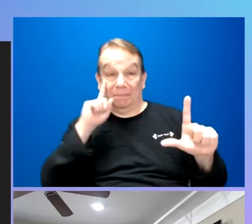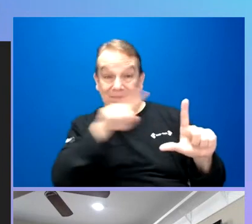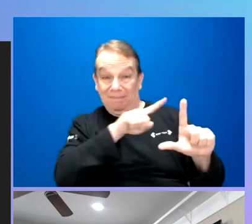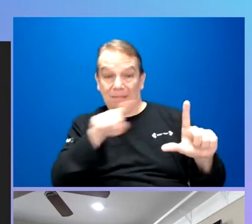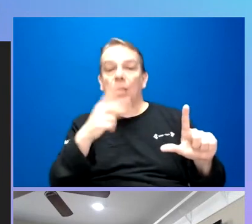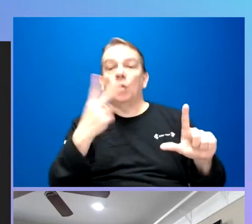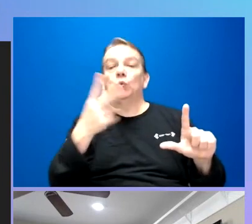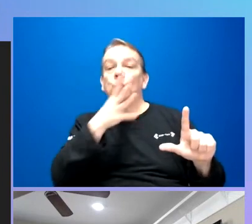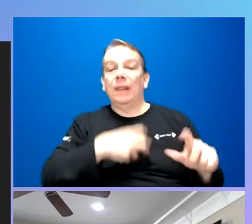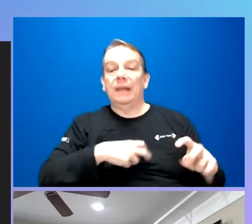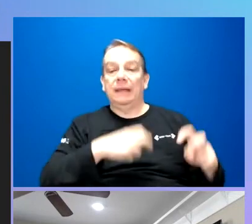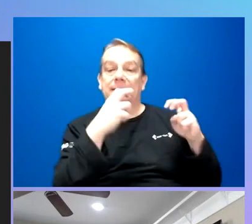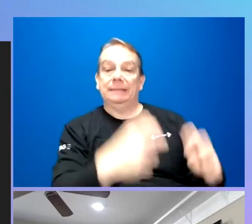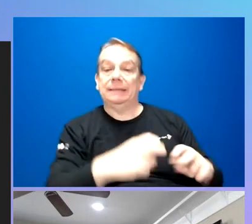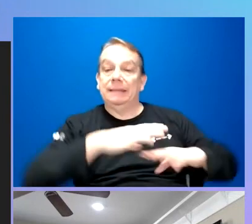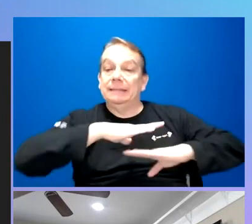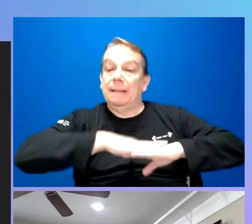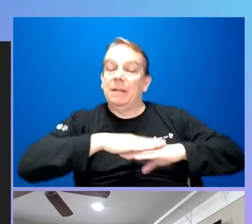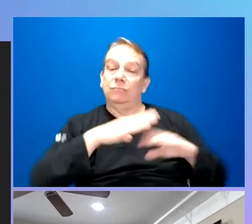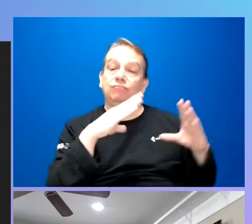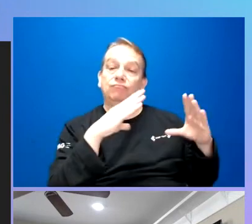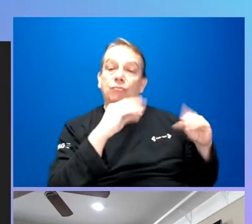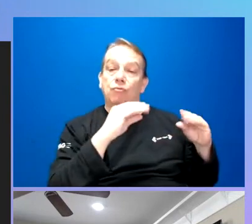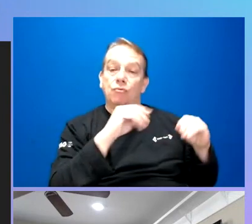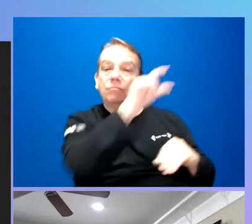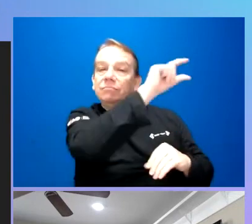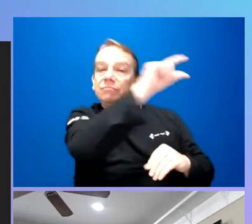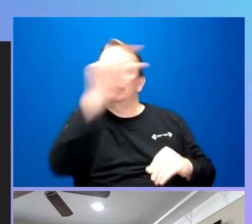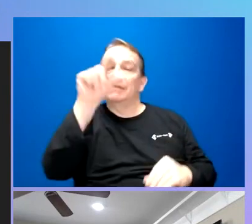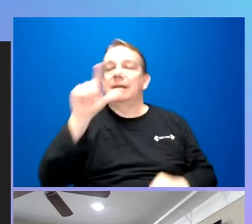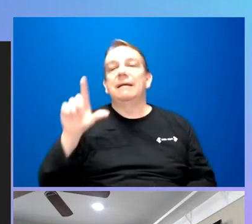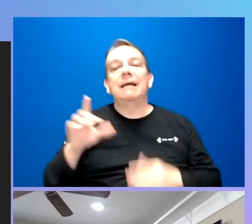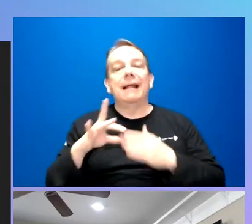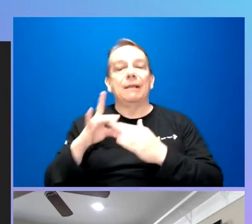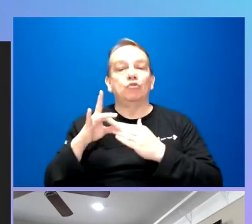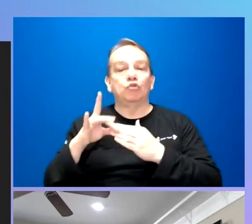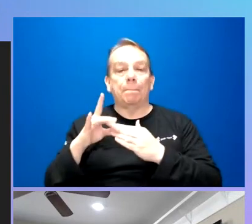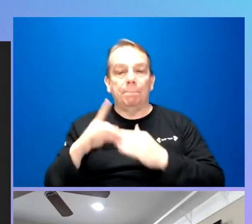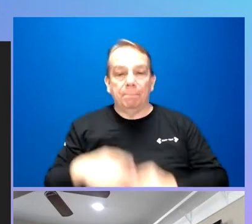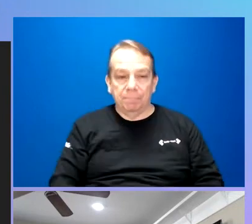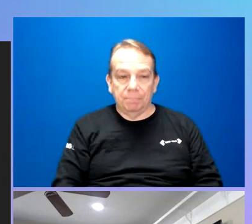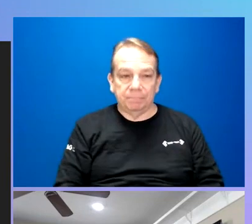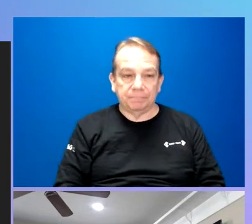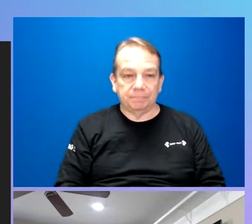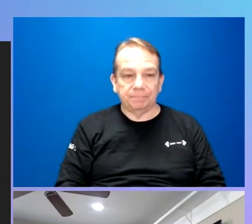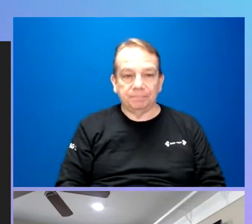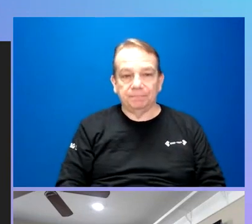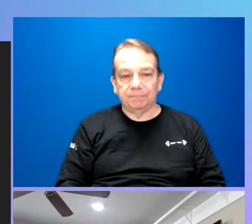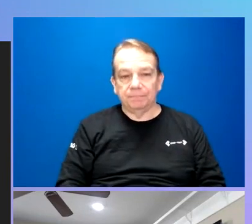a table having a conversation. So you know, we've been talking